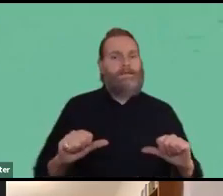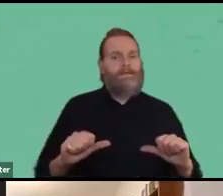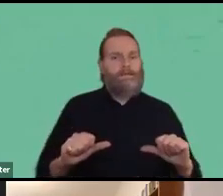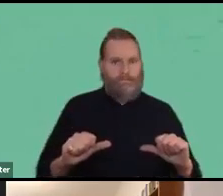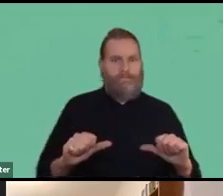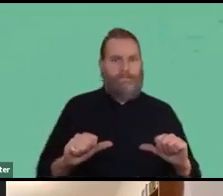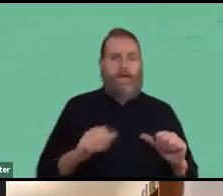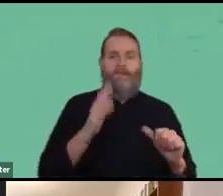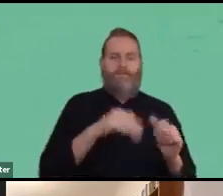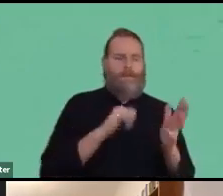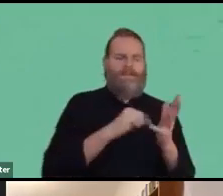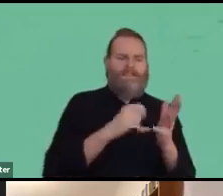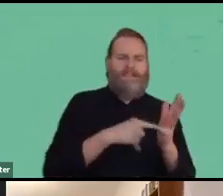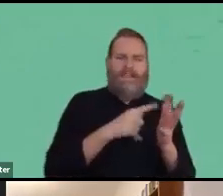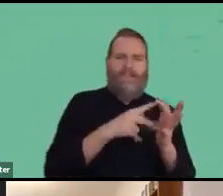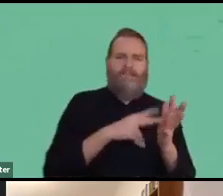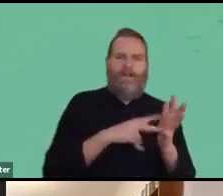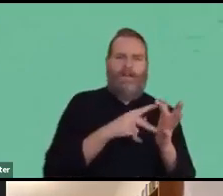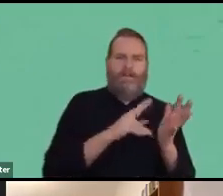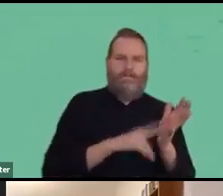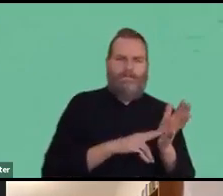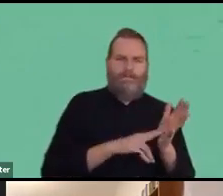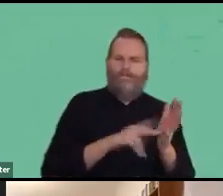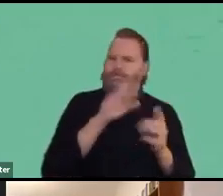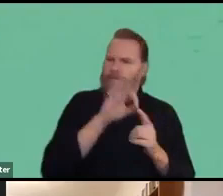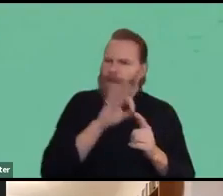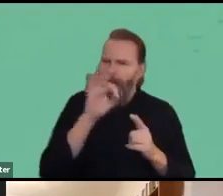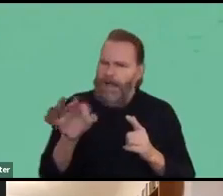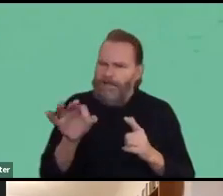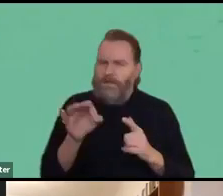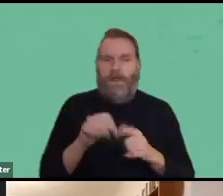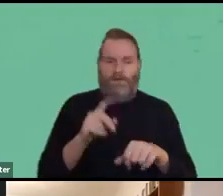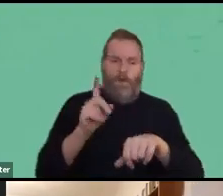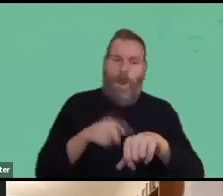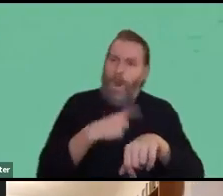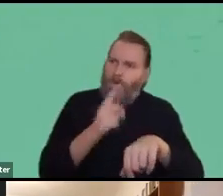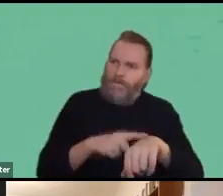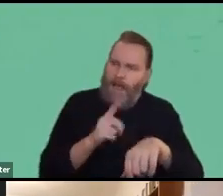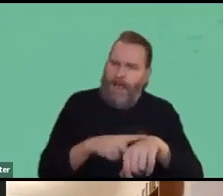it says if it took us that long for the union to get to 100,000 signatures on the public petition